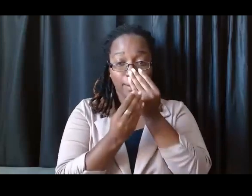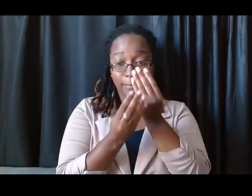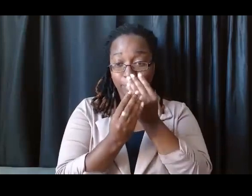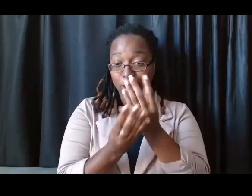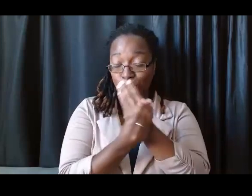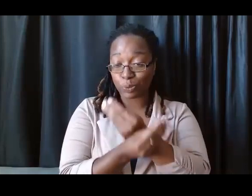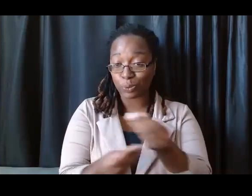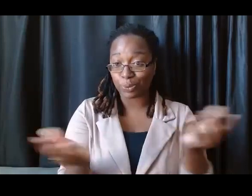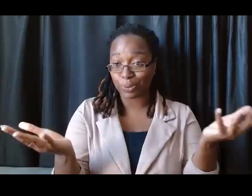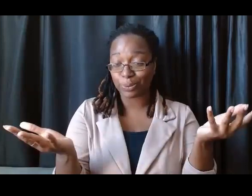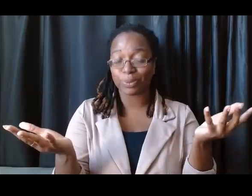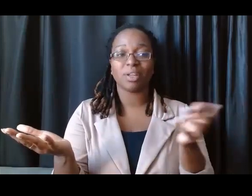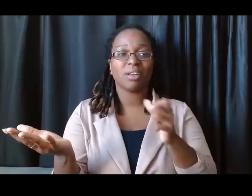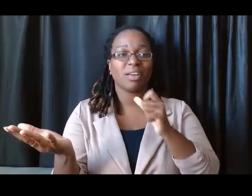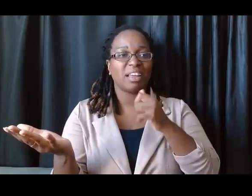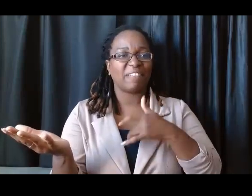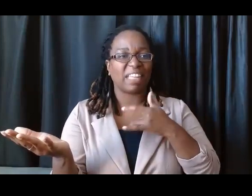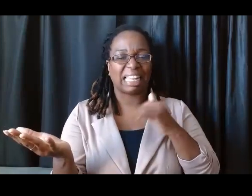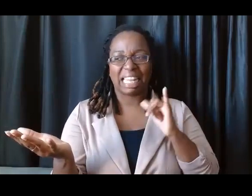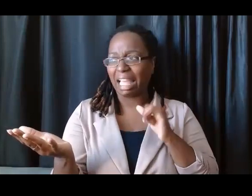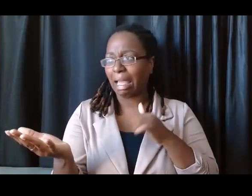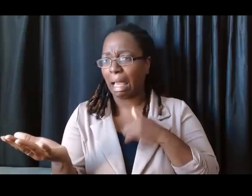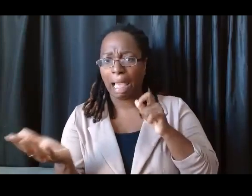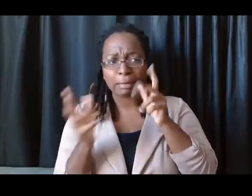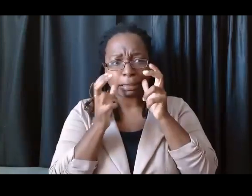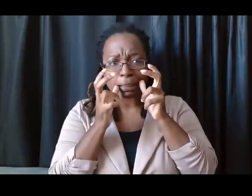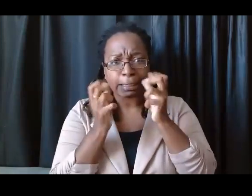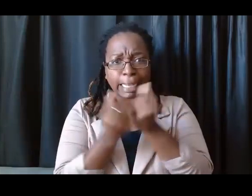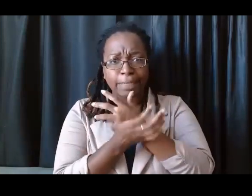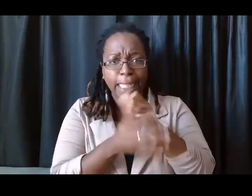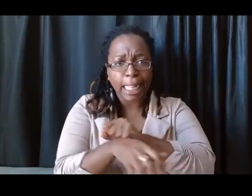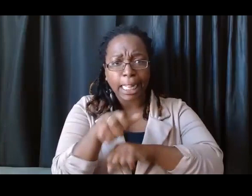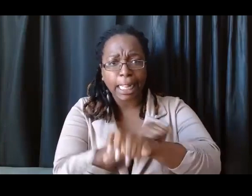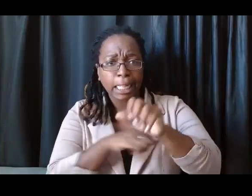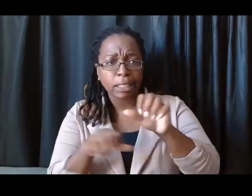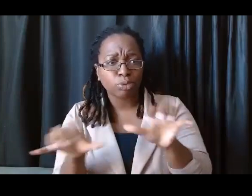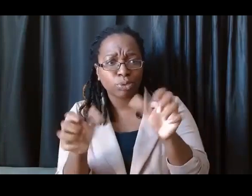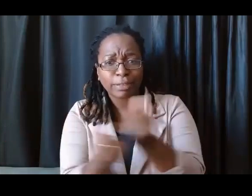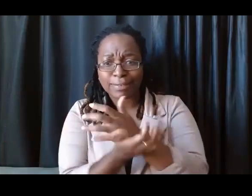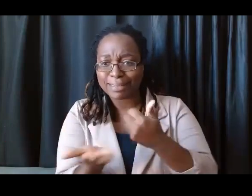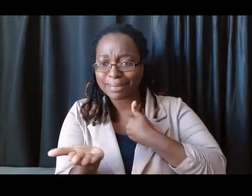than feeling like you have to take it all on and memorize it and learn every detail,